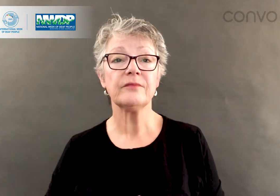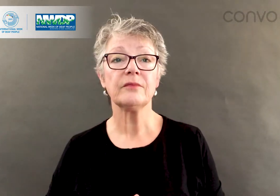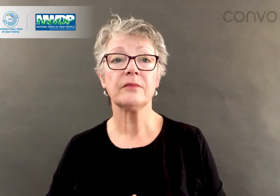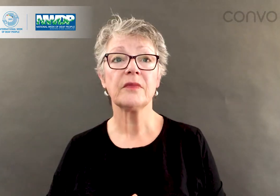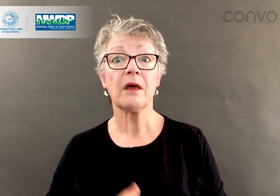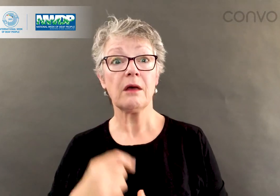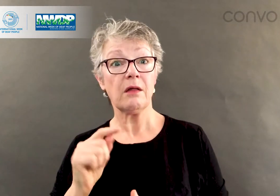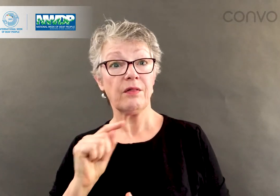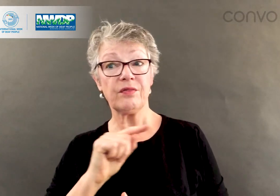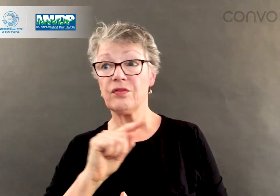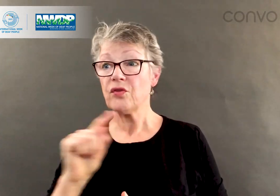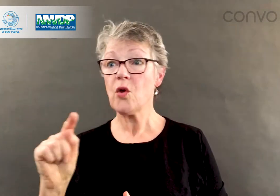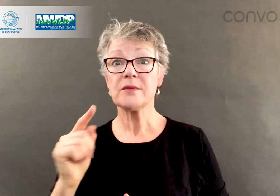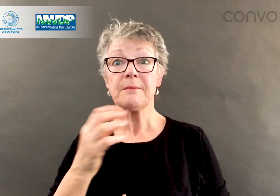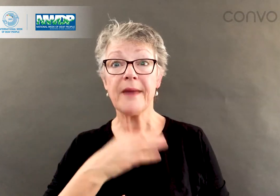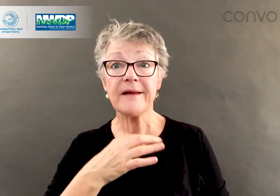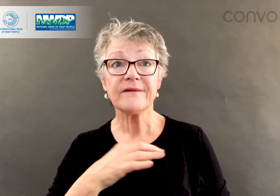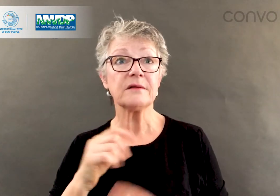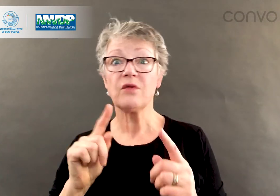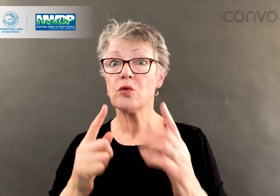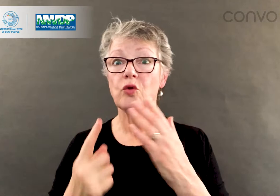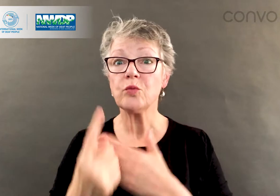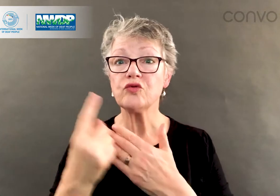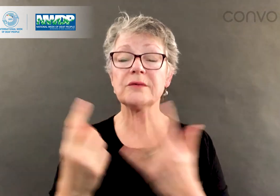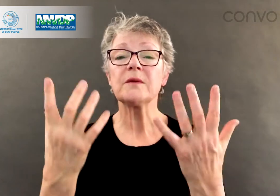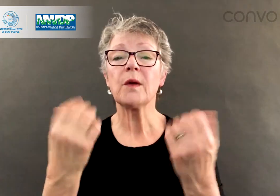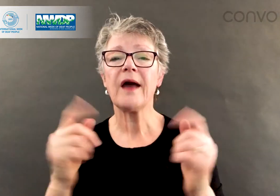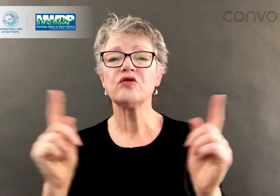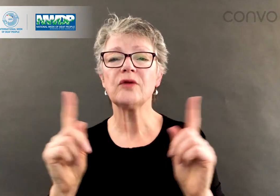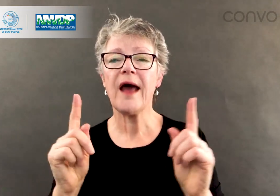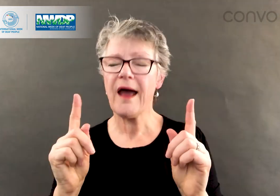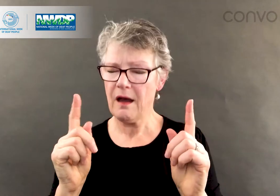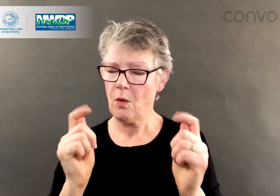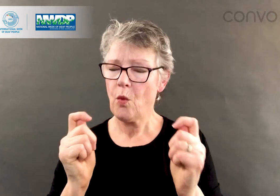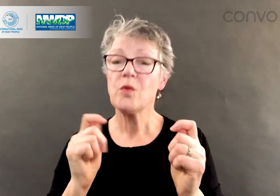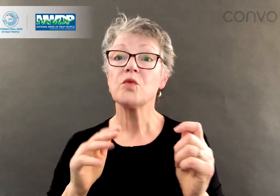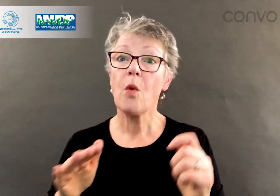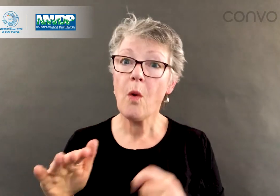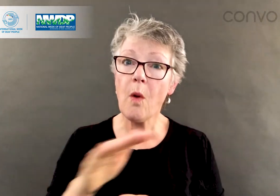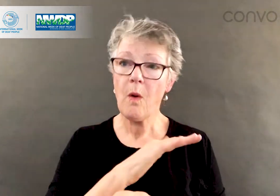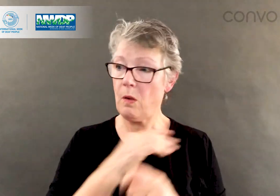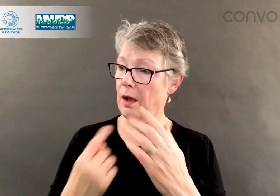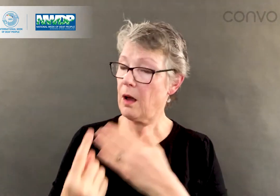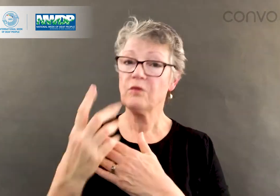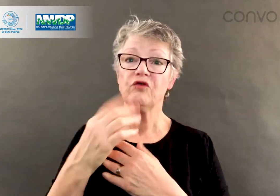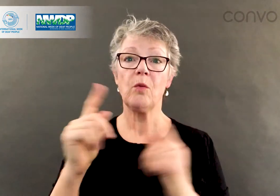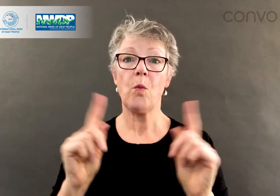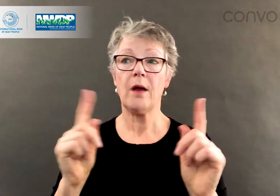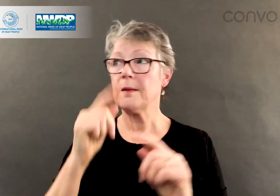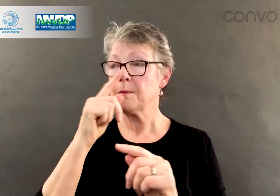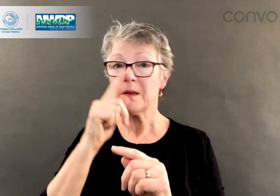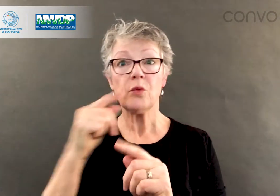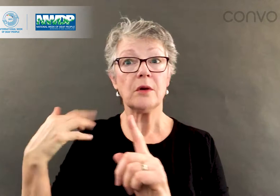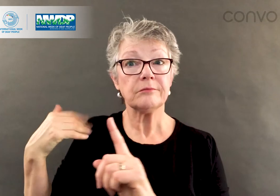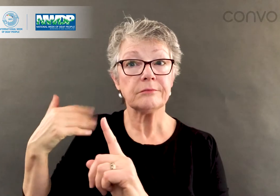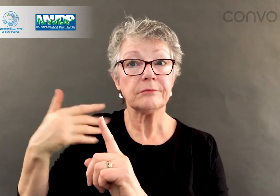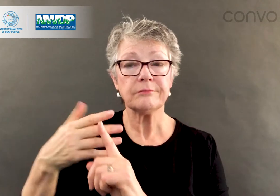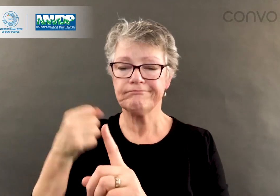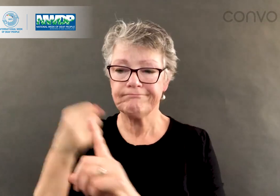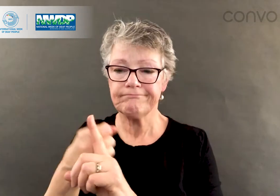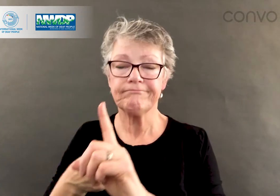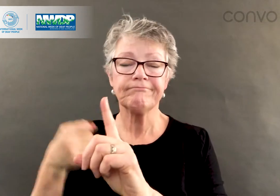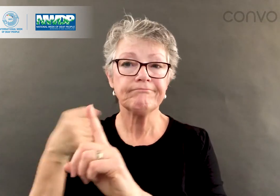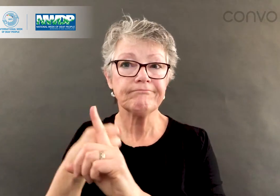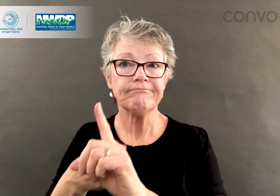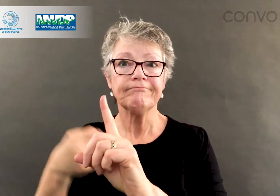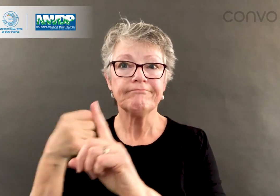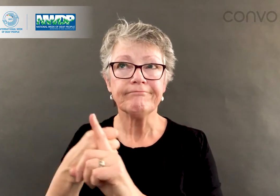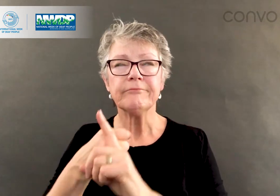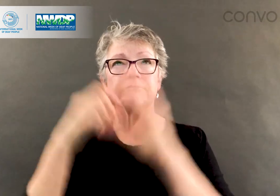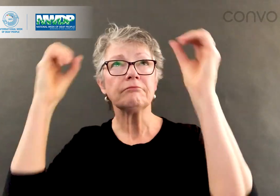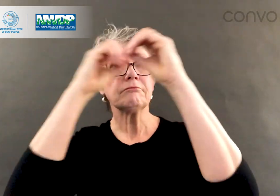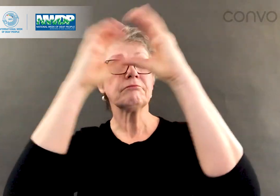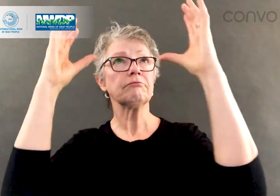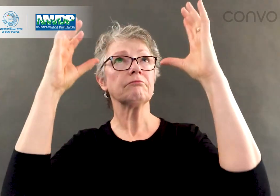Almost all of those benefits and opportunities eventuated over time through people working hard and advocating